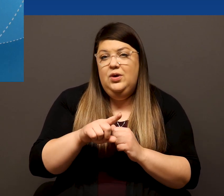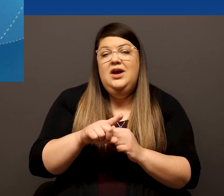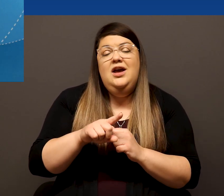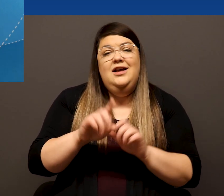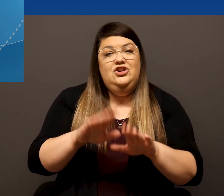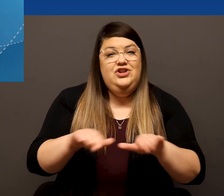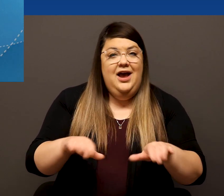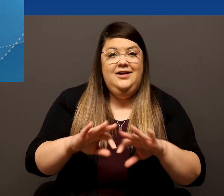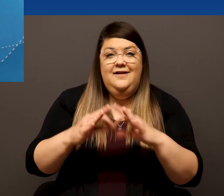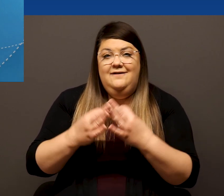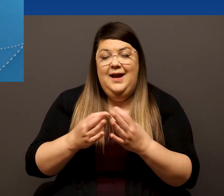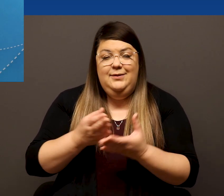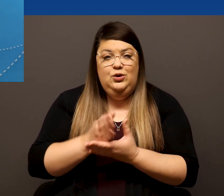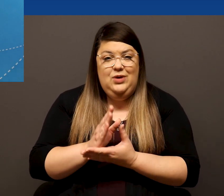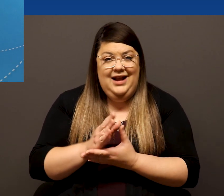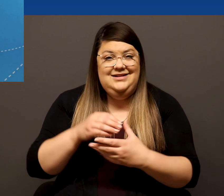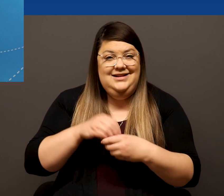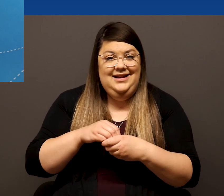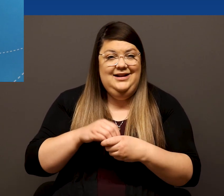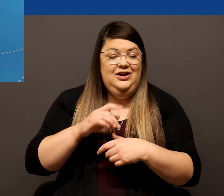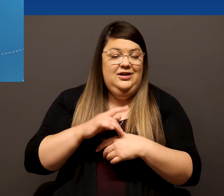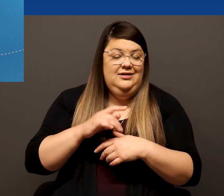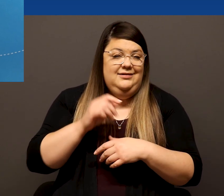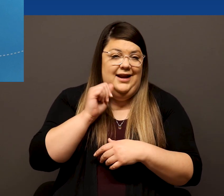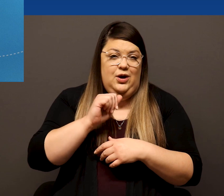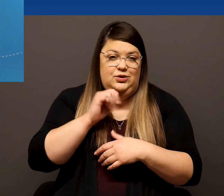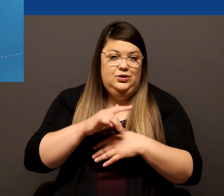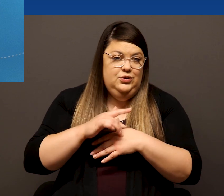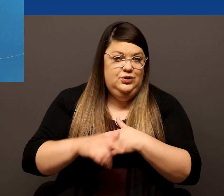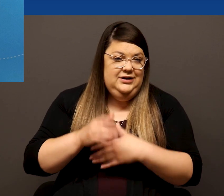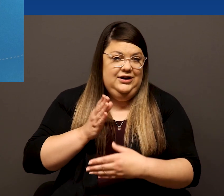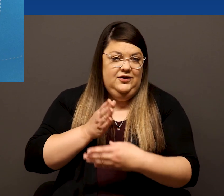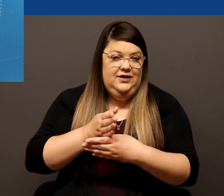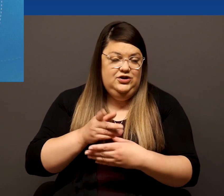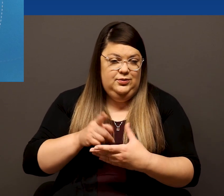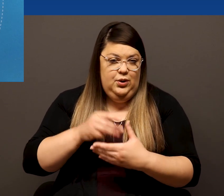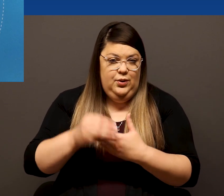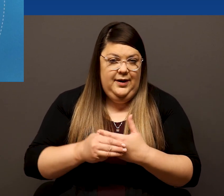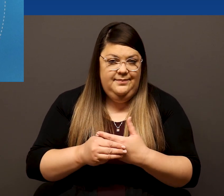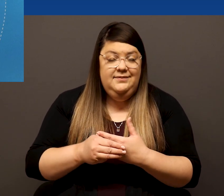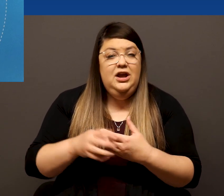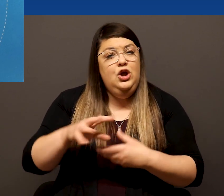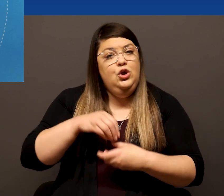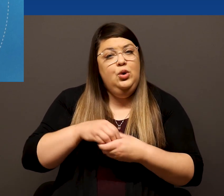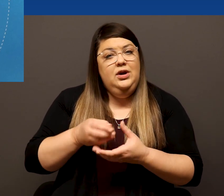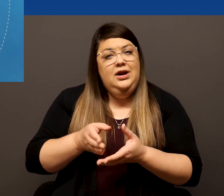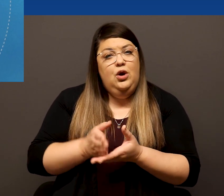in the Arizona Early Intervention Program. This includes the right to request an evaluation